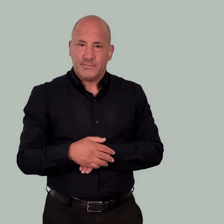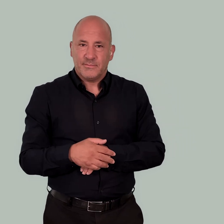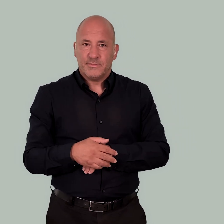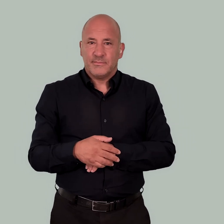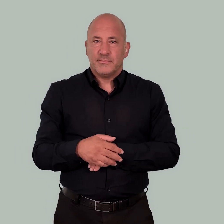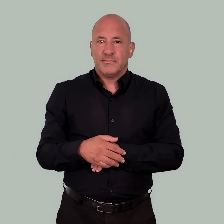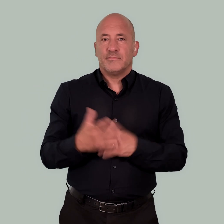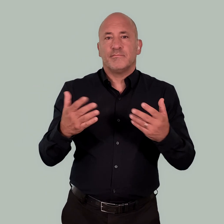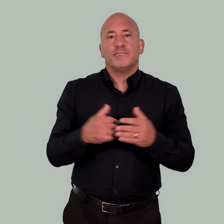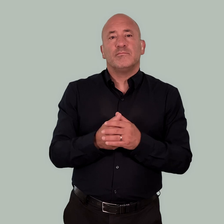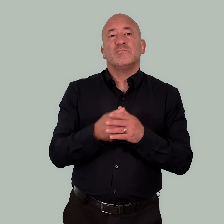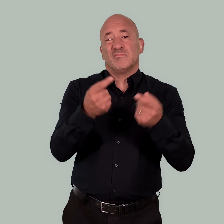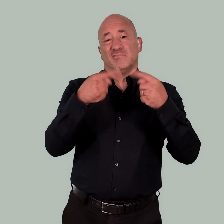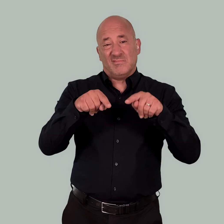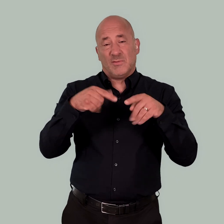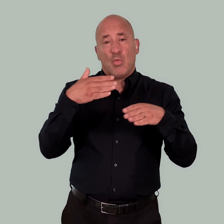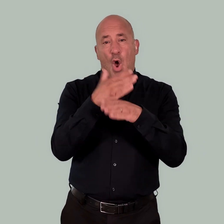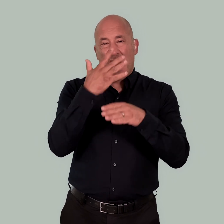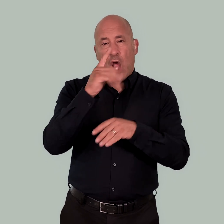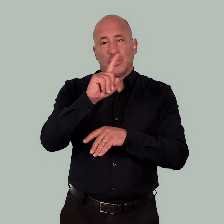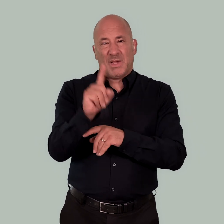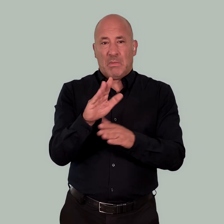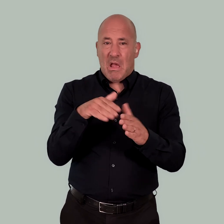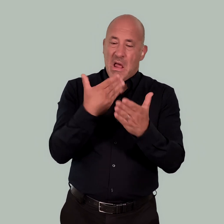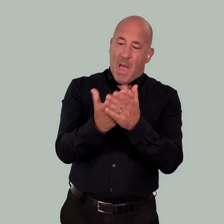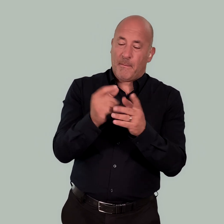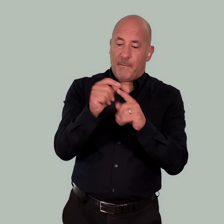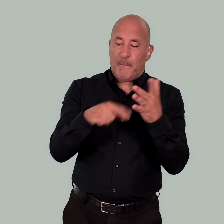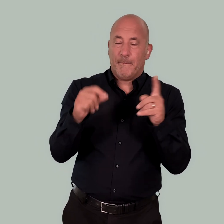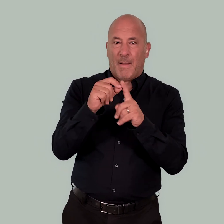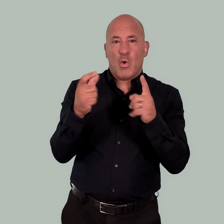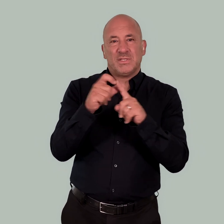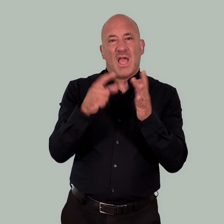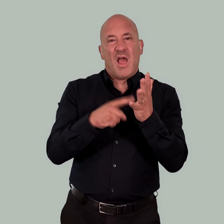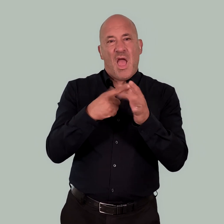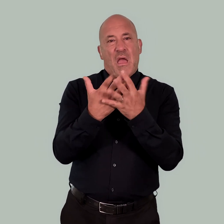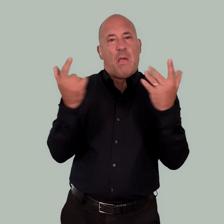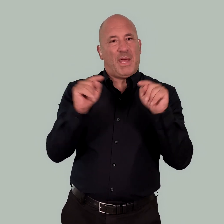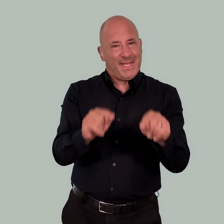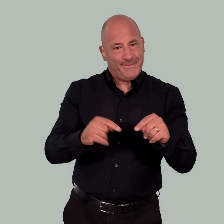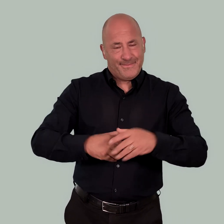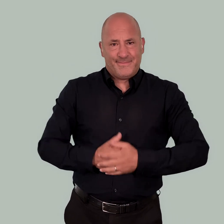The proportion of working age people claiming PIP or DLA.